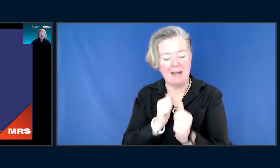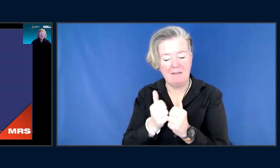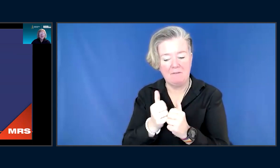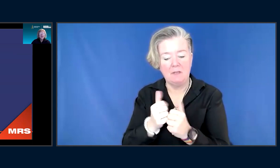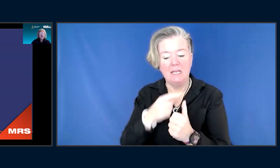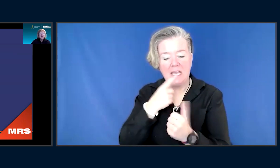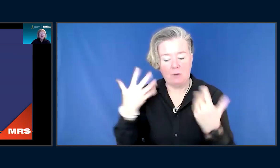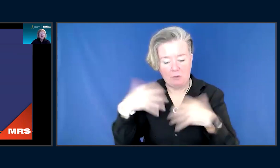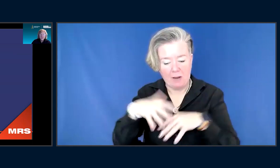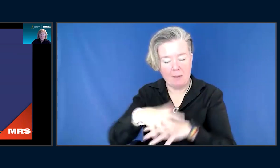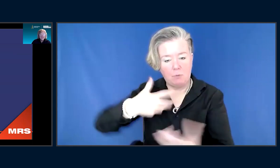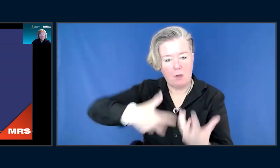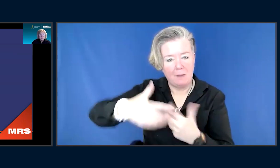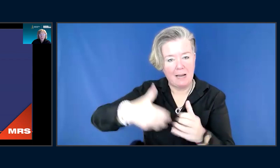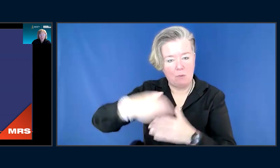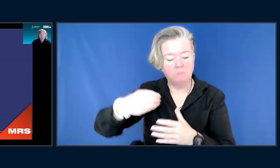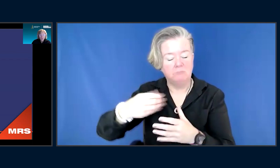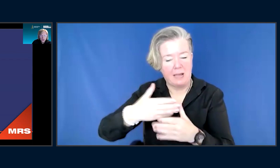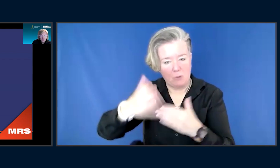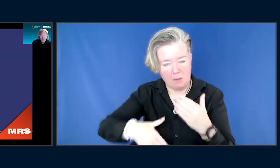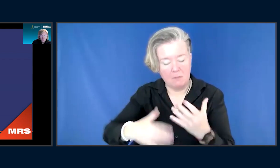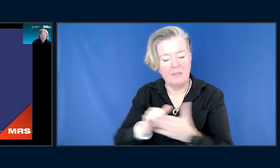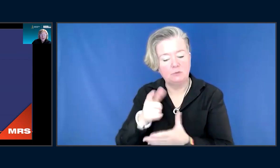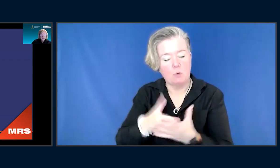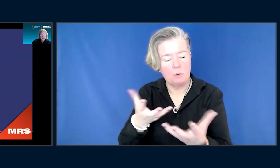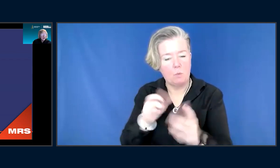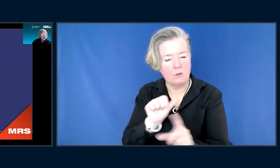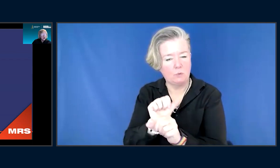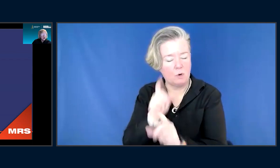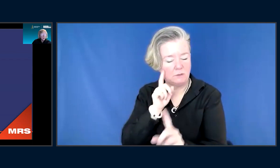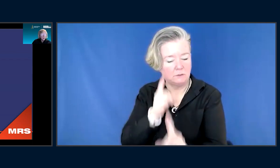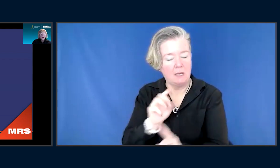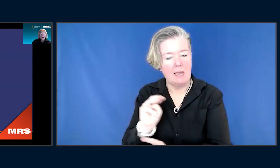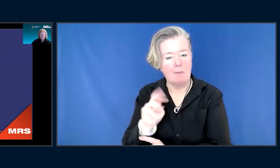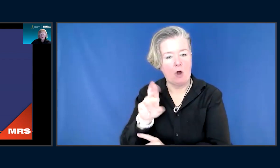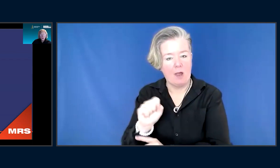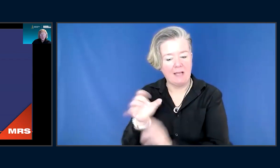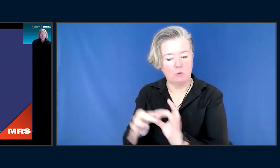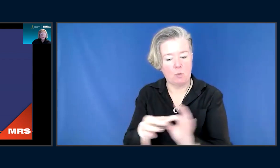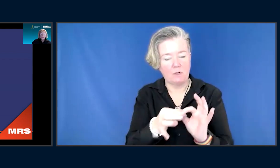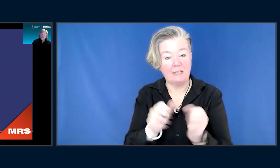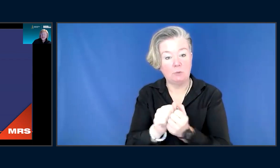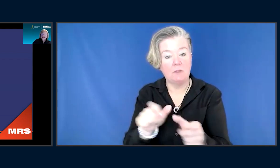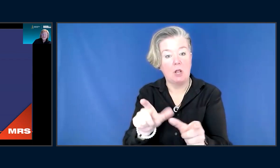integrated employment outcome. So that's really what we're working towards. MRS coordinates with